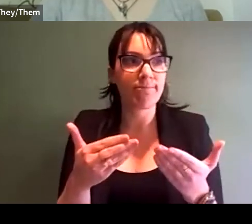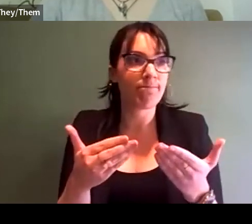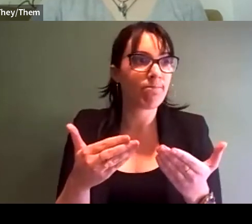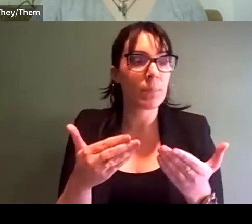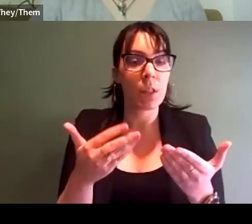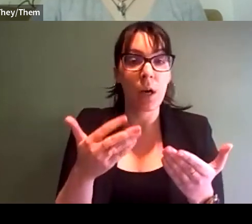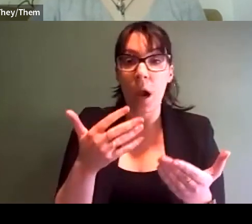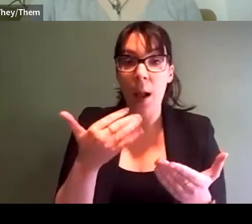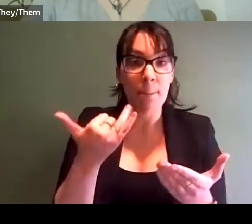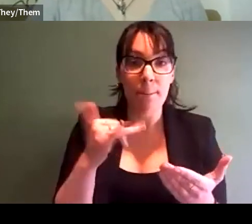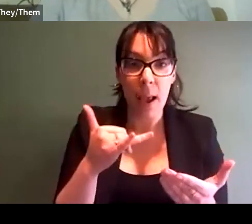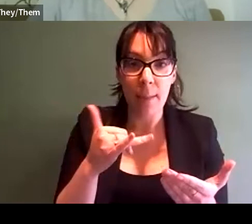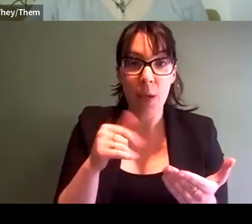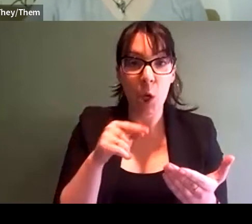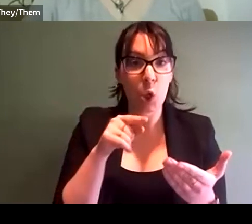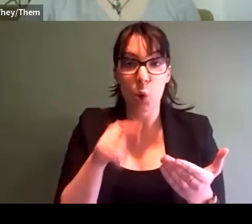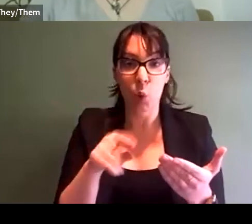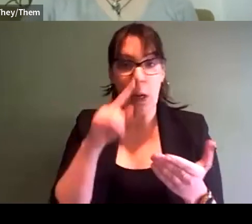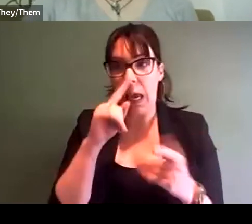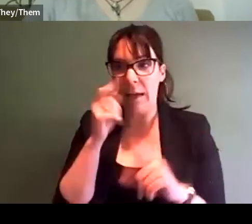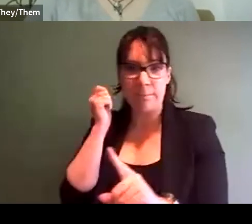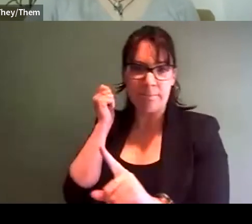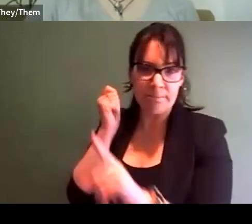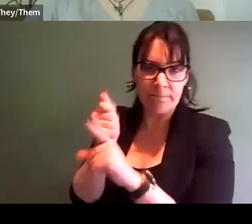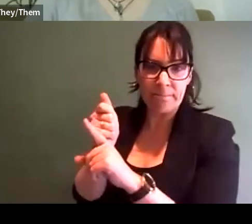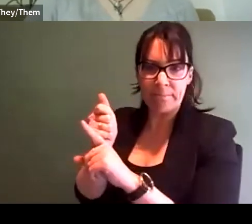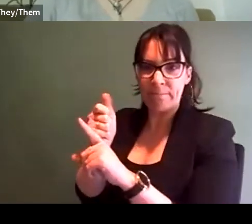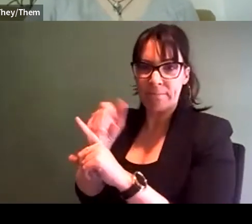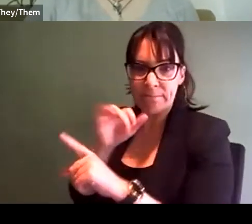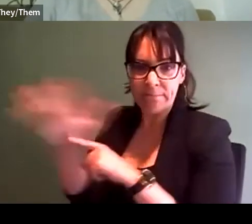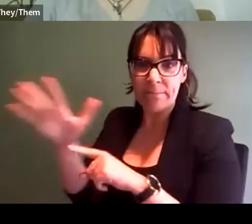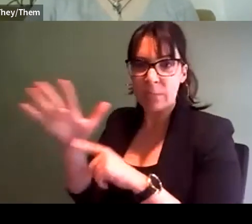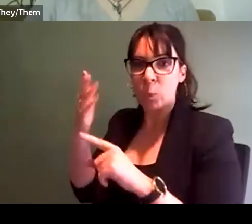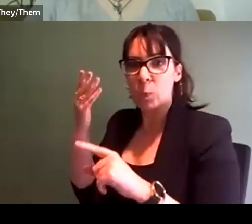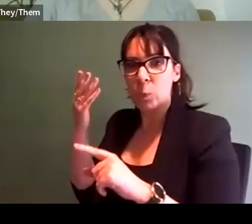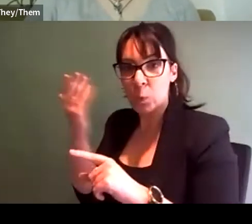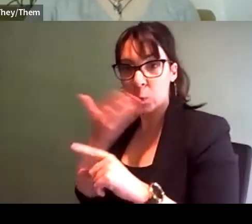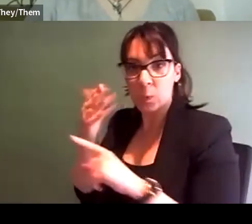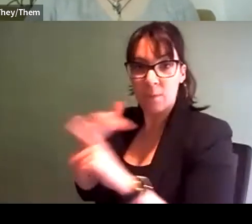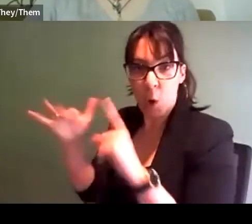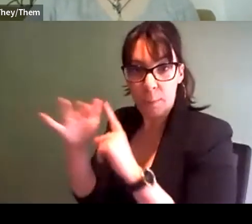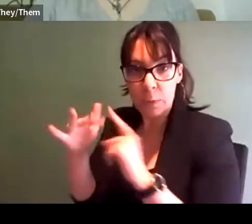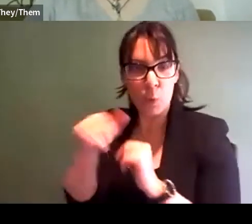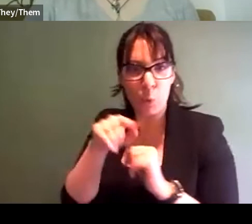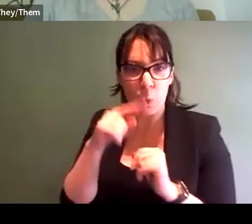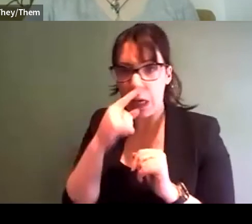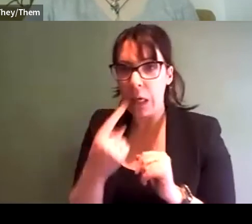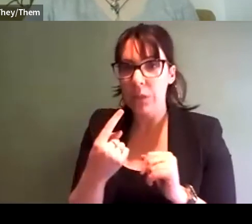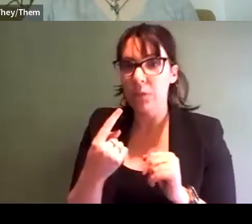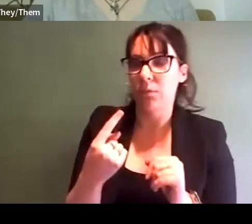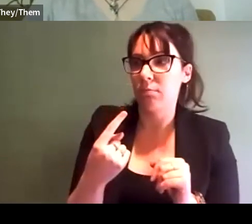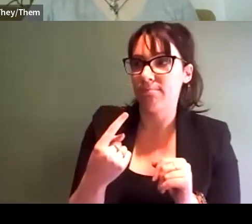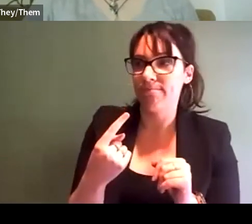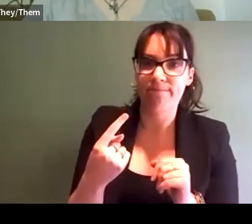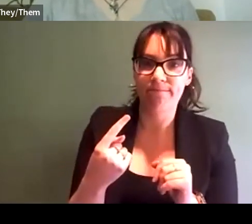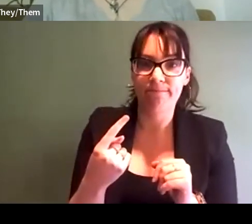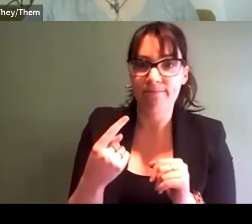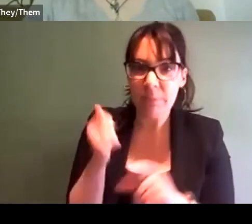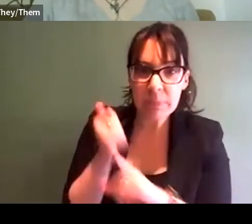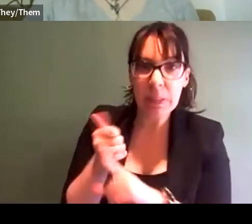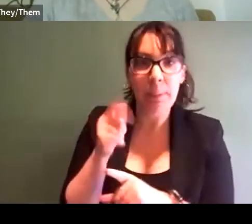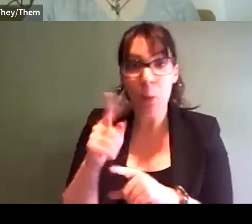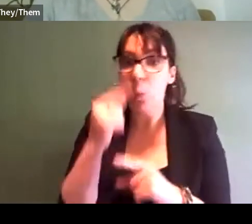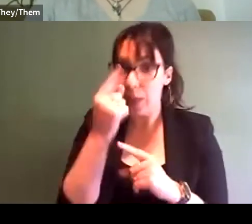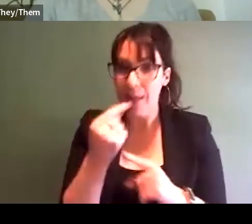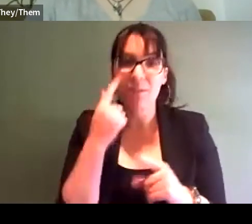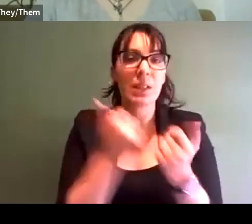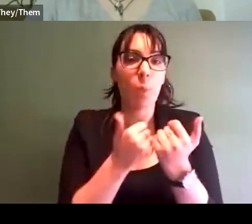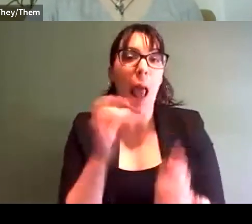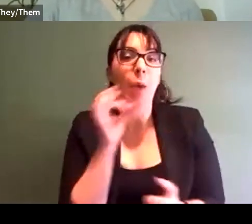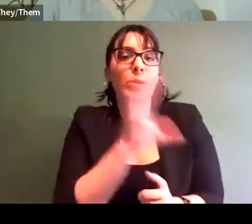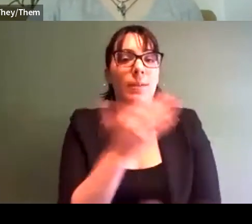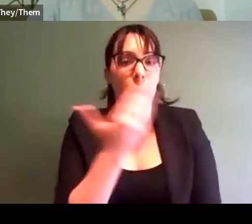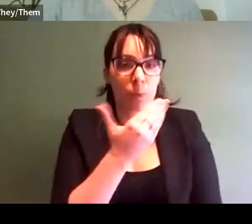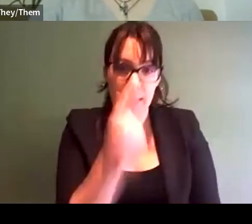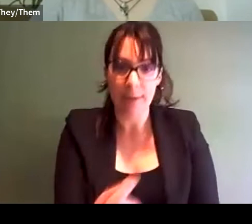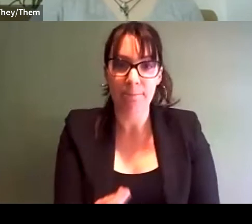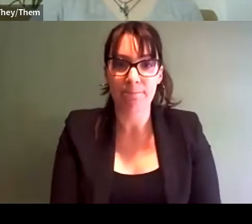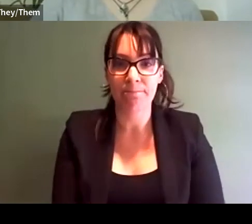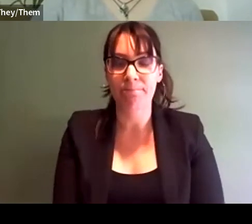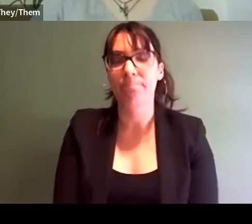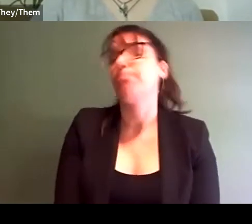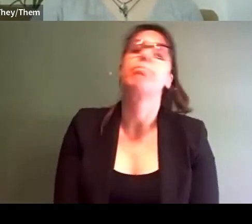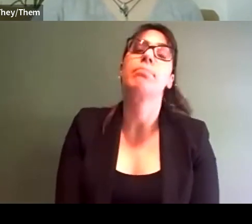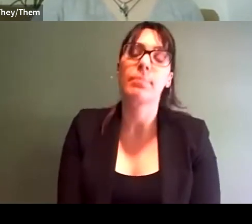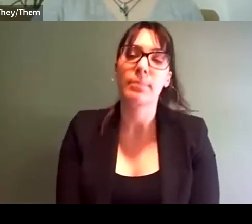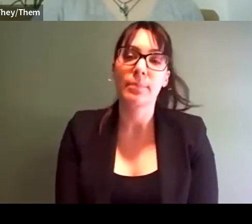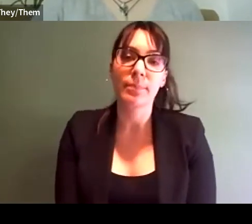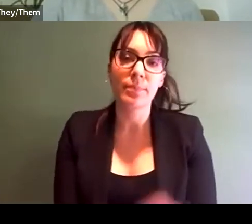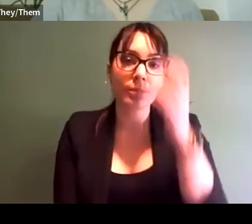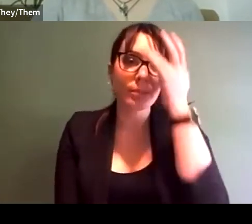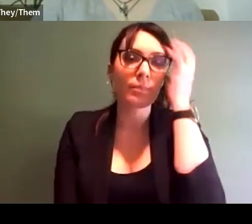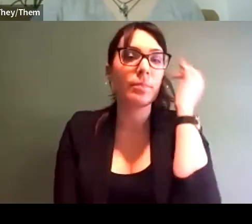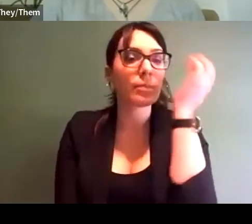You don't necessarily have that much sway in the school environment on how how your child builds their sense of belonging, you can find those supports outside of school.